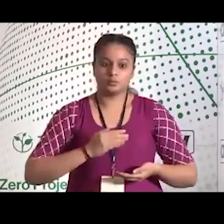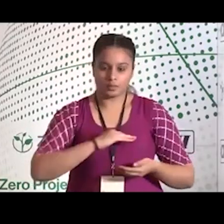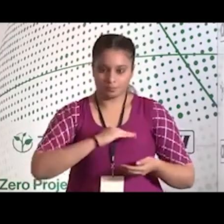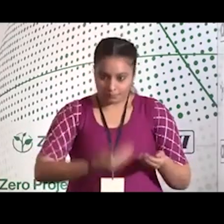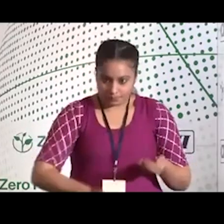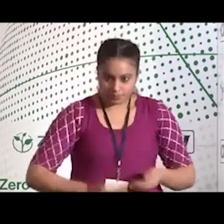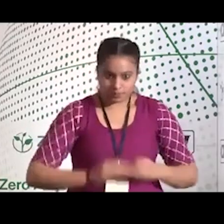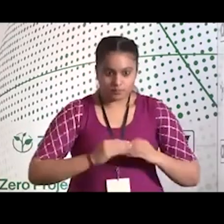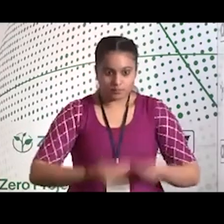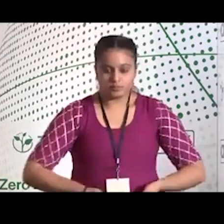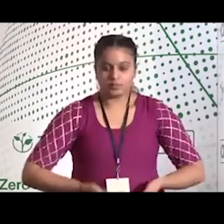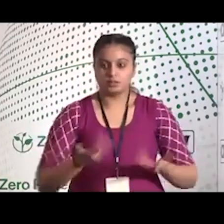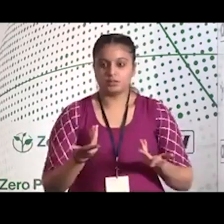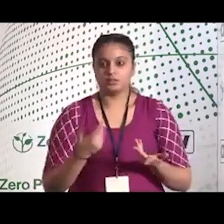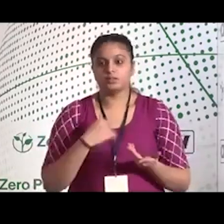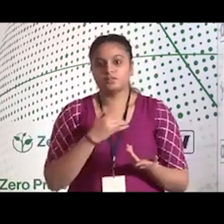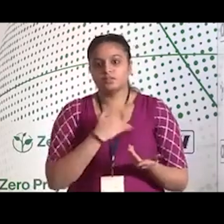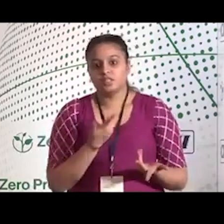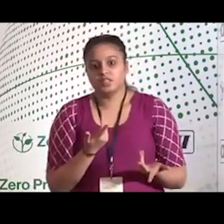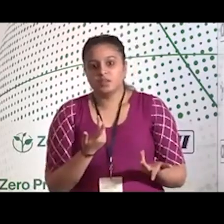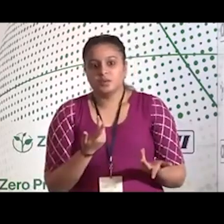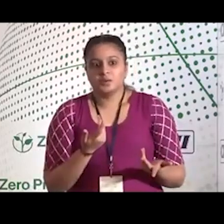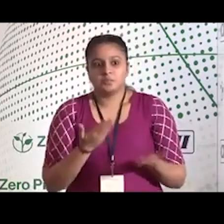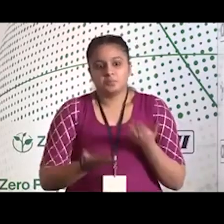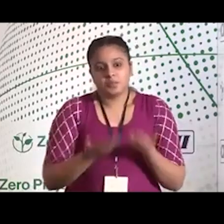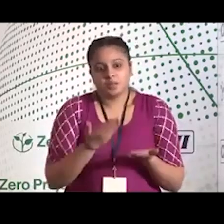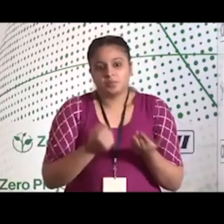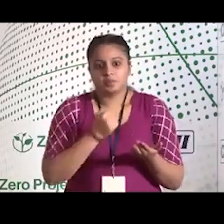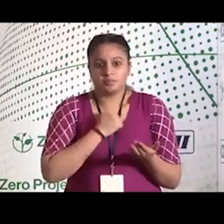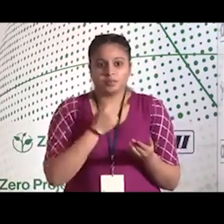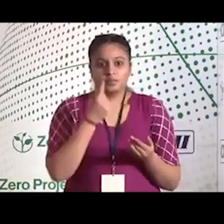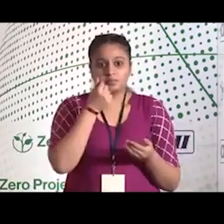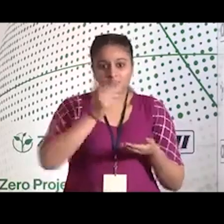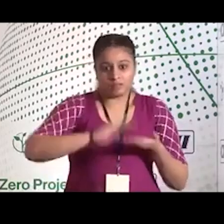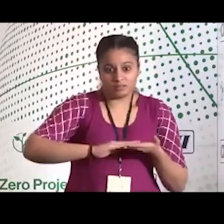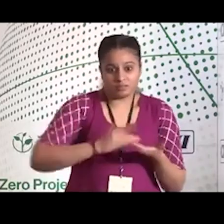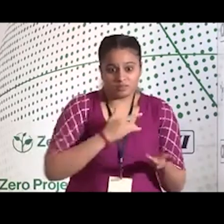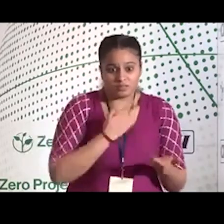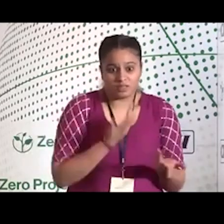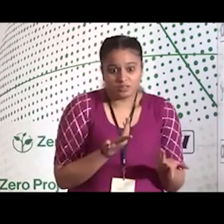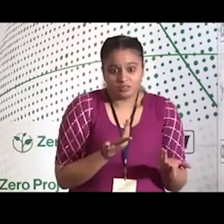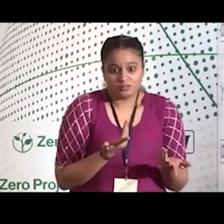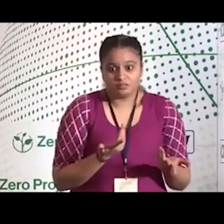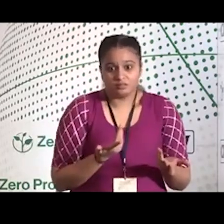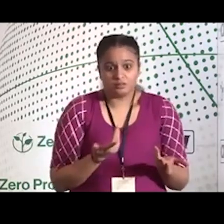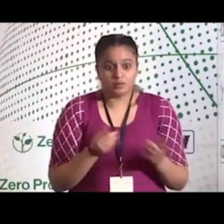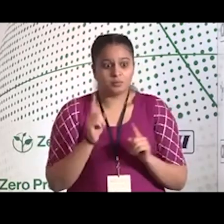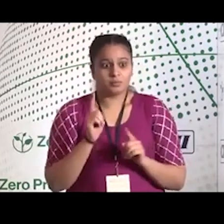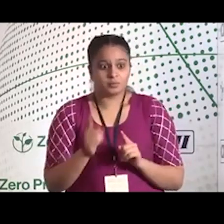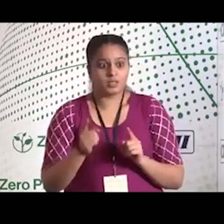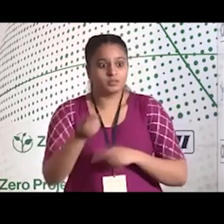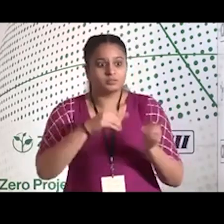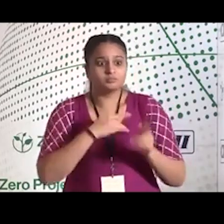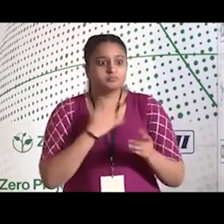I was like the repertoire particular pitch for recording but my biggest neighbor